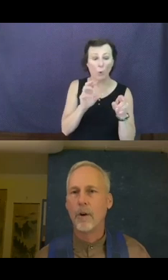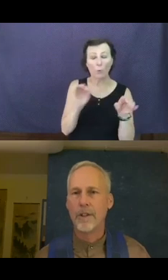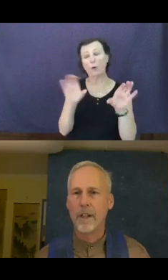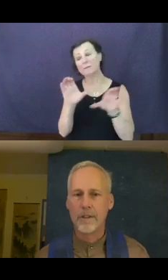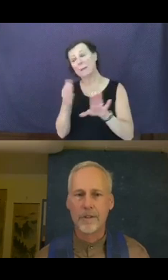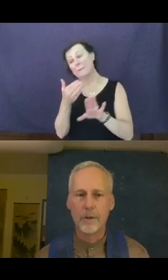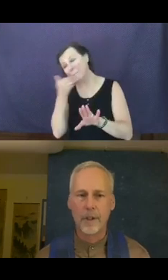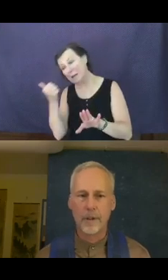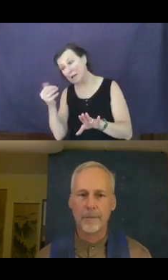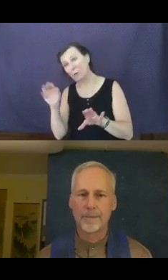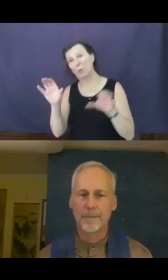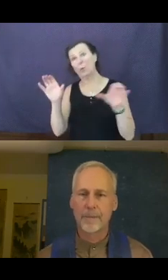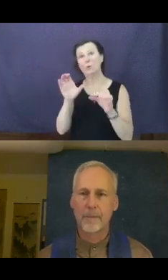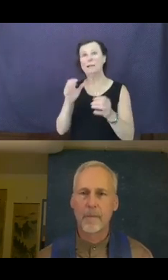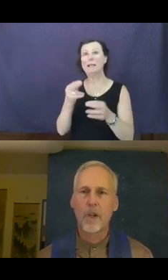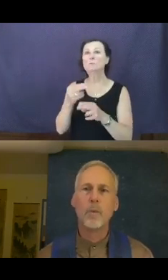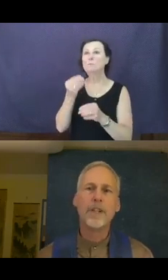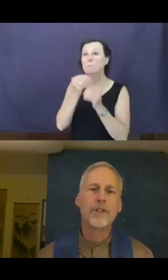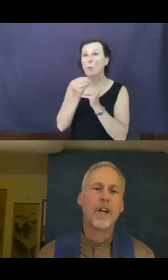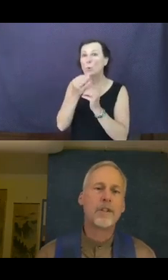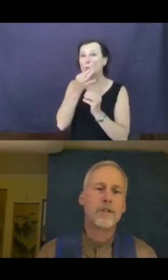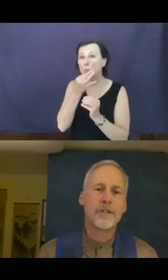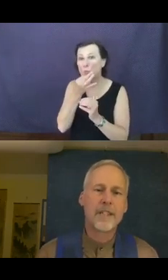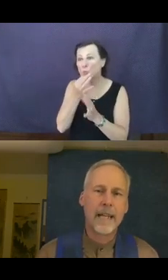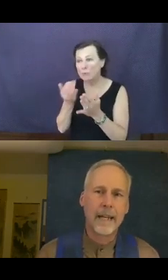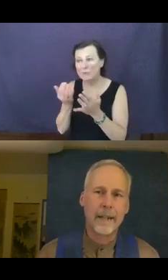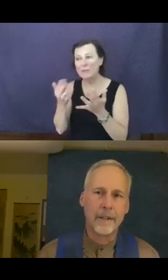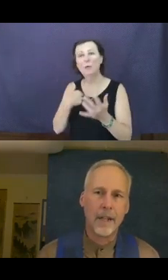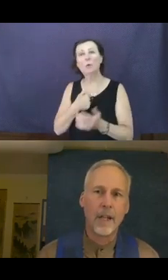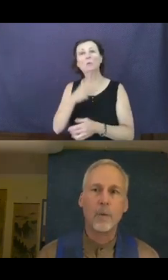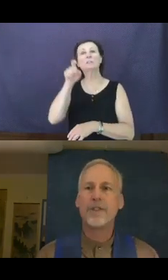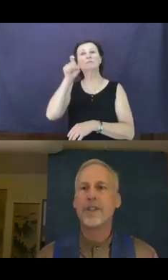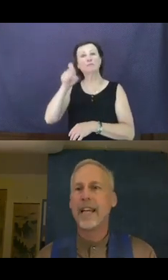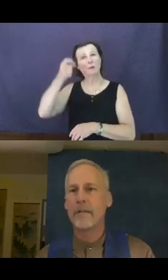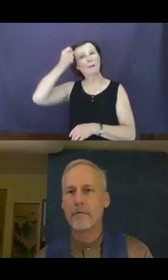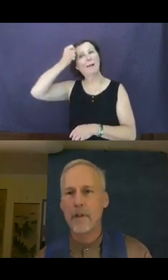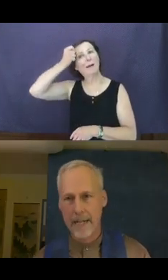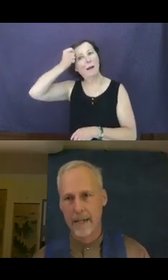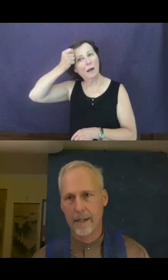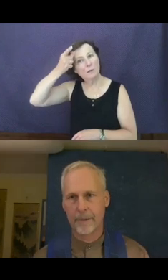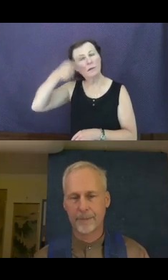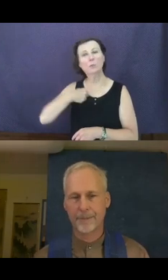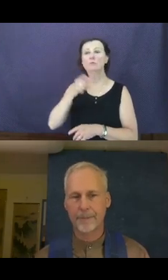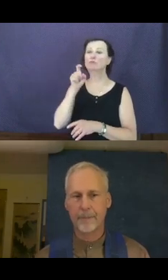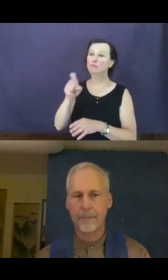done it sooner. We should understand. We should get it